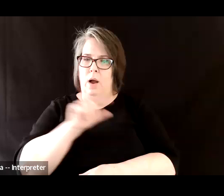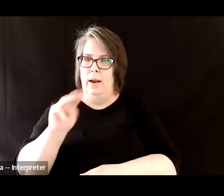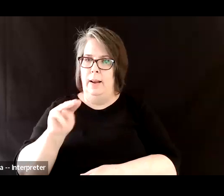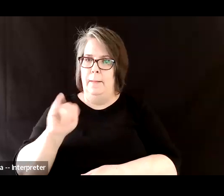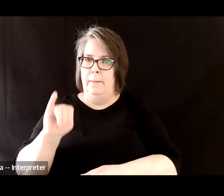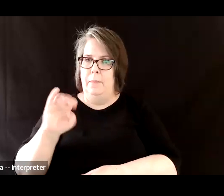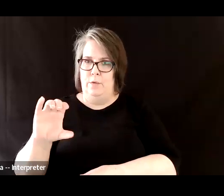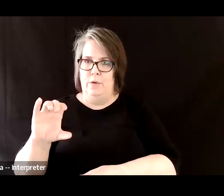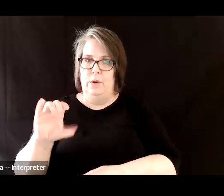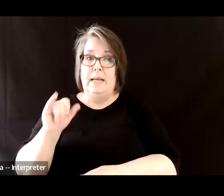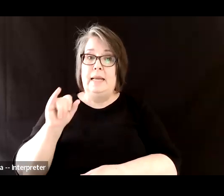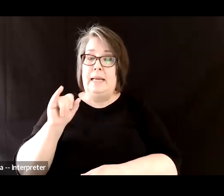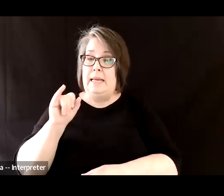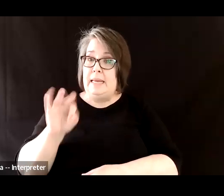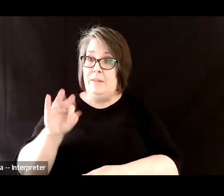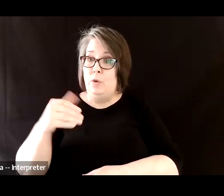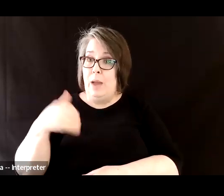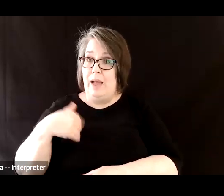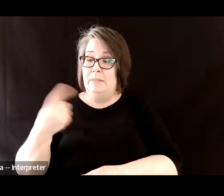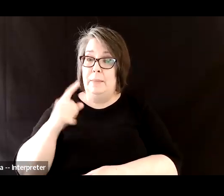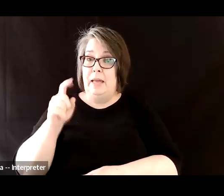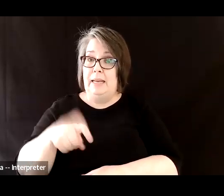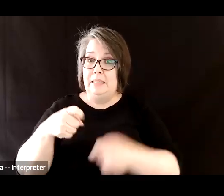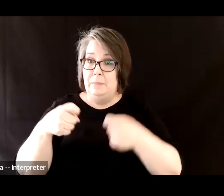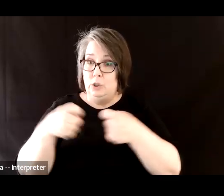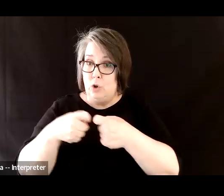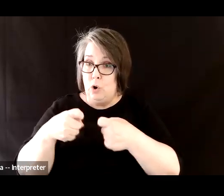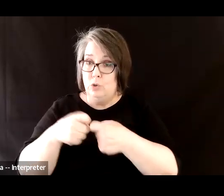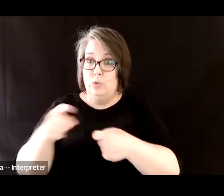that needs to be charged for it uses batteries to charge it up.